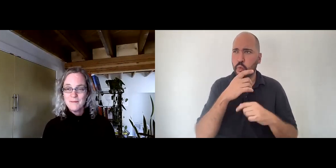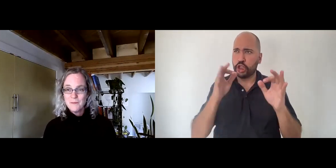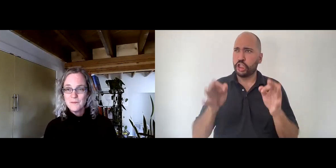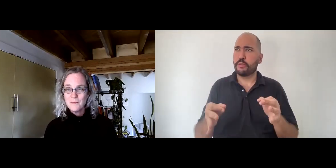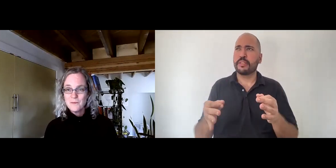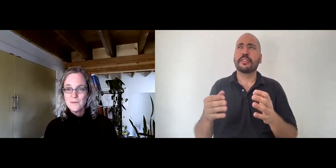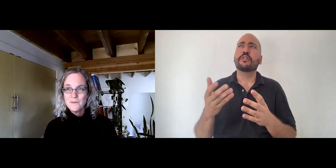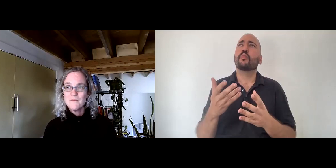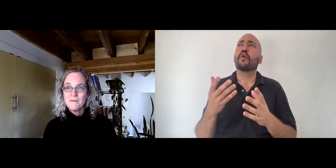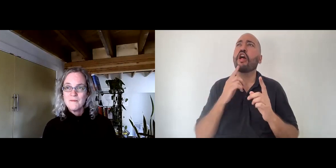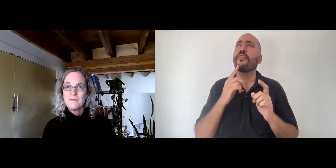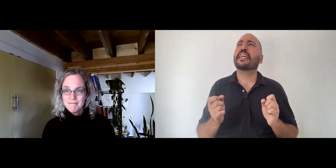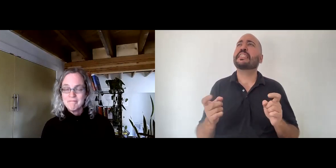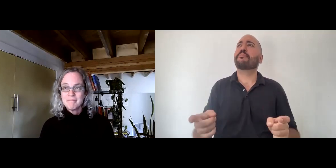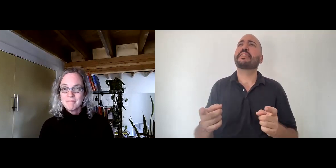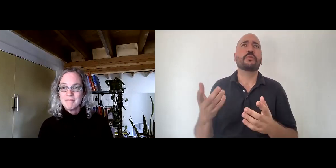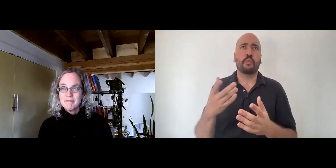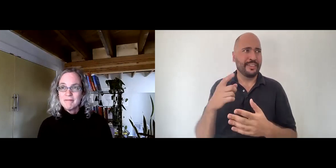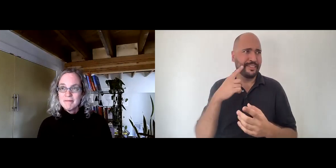Again, the question is, "what can be considered expenses within a business, and who determines what expenses are and what can be a tax write off?"